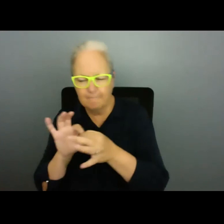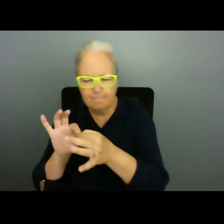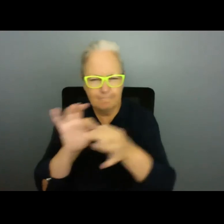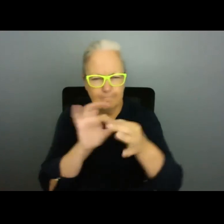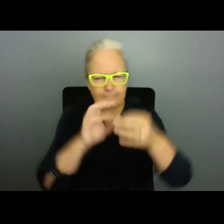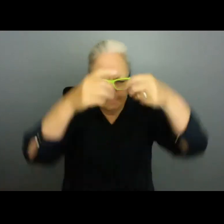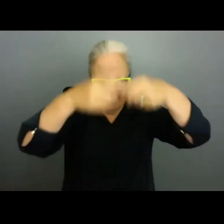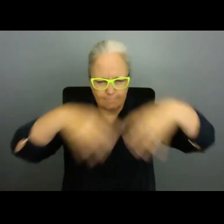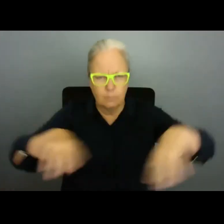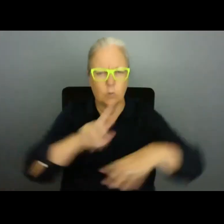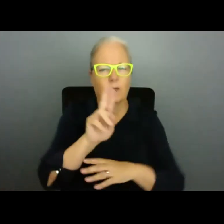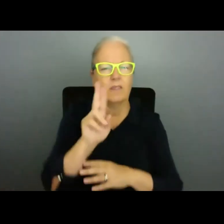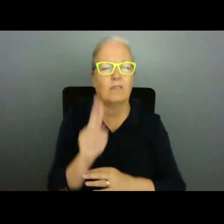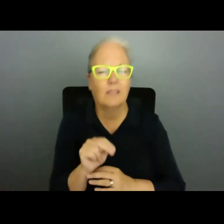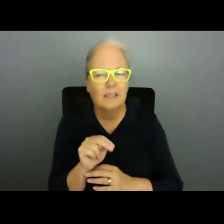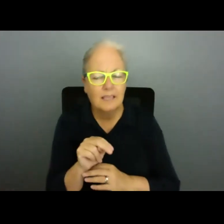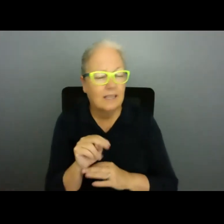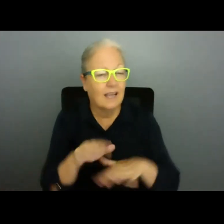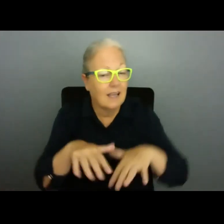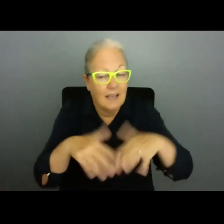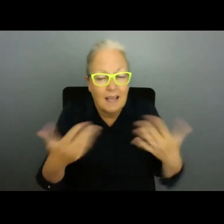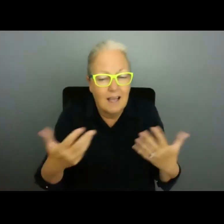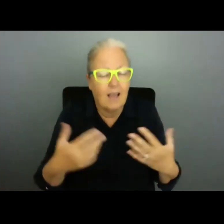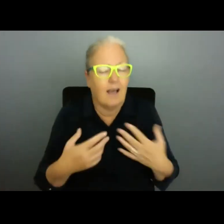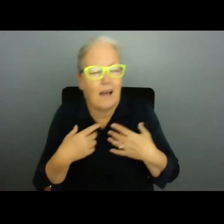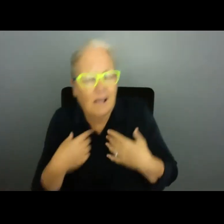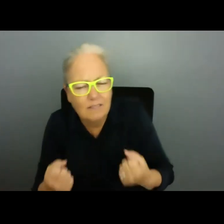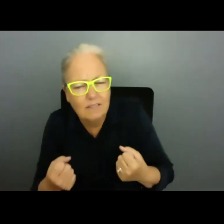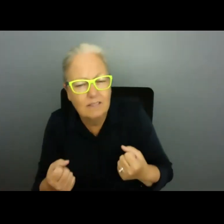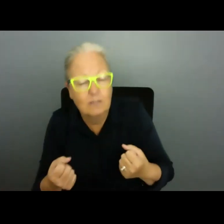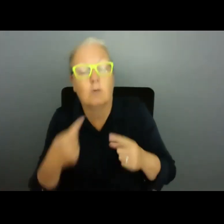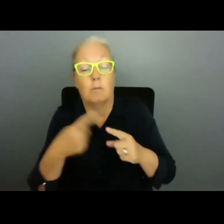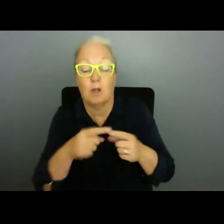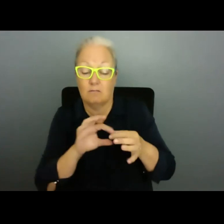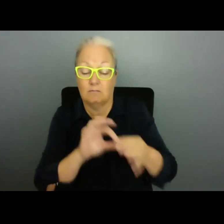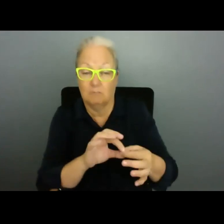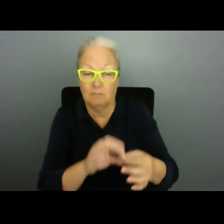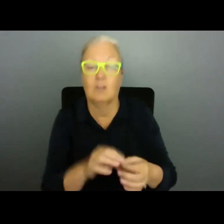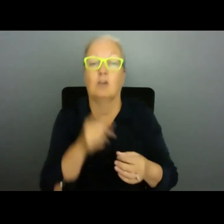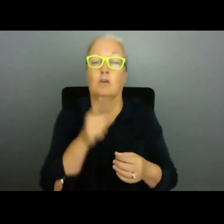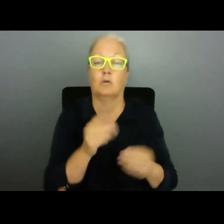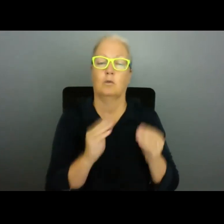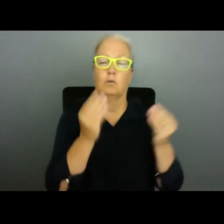health related issues including those concerning young people in the debates and decisions of the